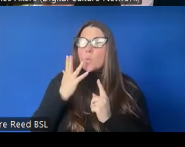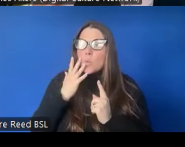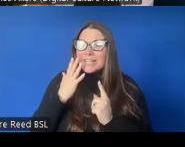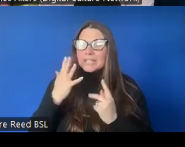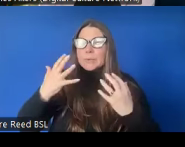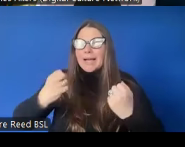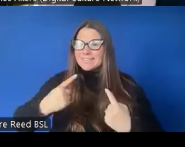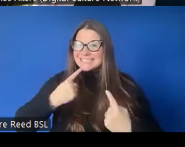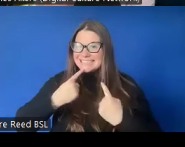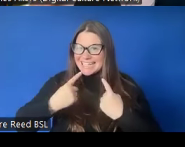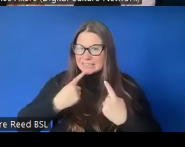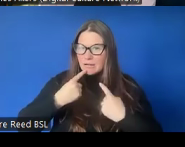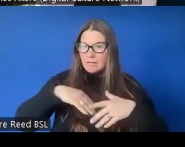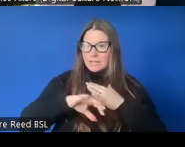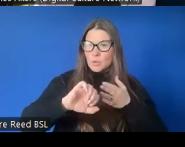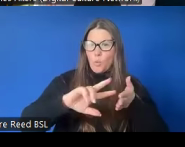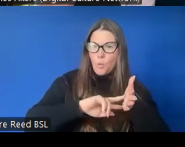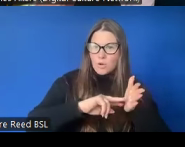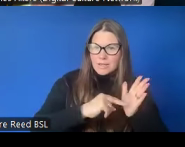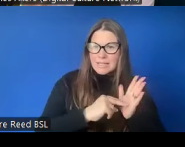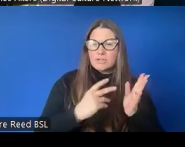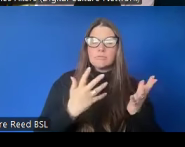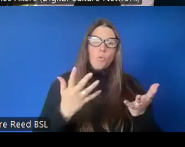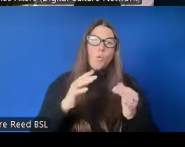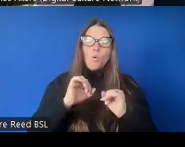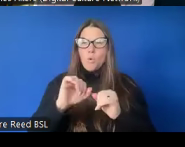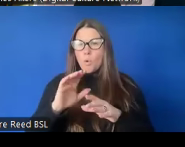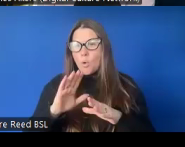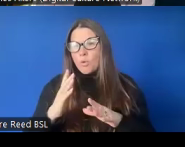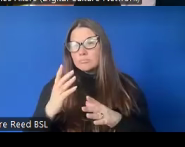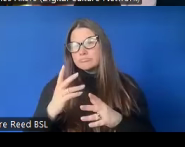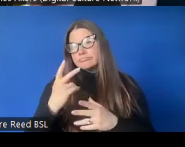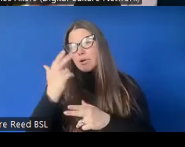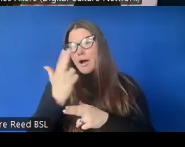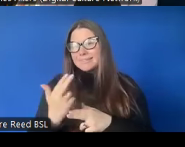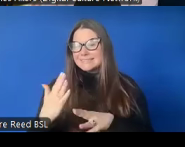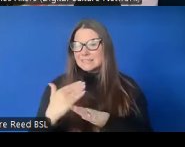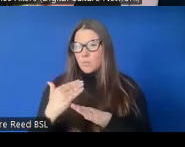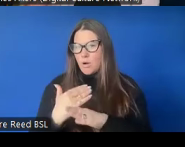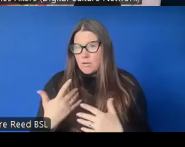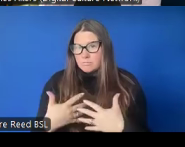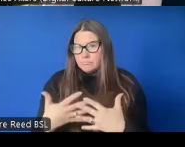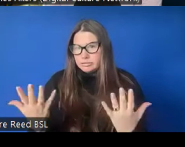in your organization or your practice or whatever you're doing artistically. The three things that we're going to talk about today,